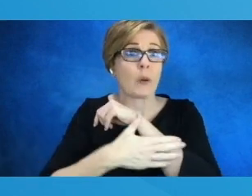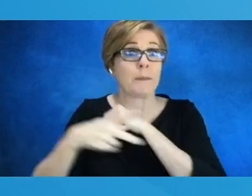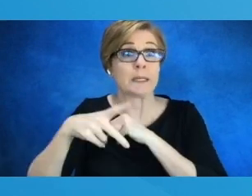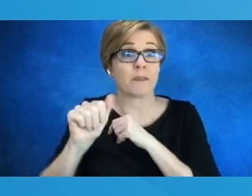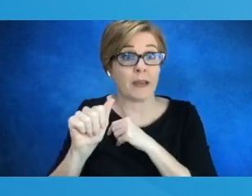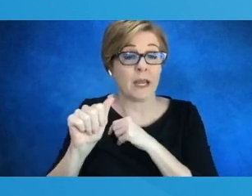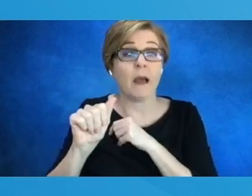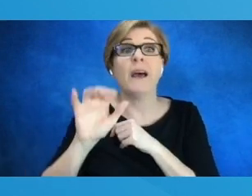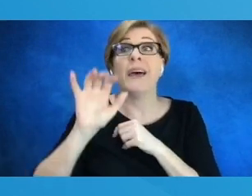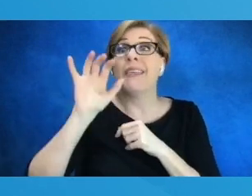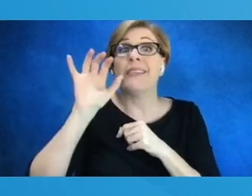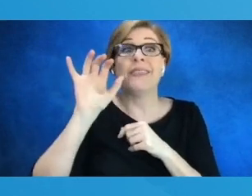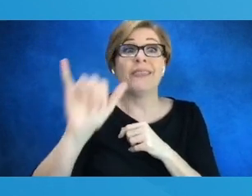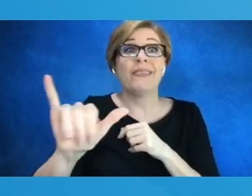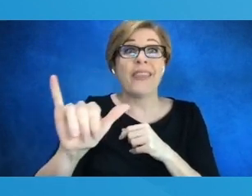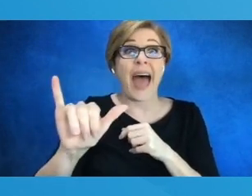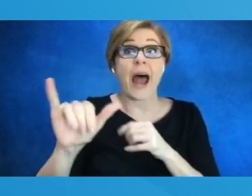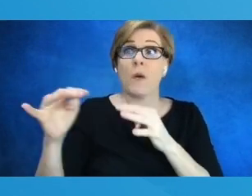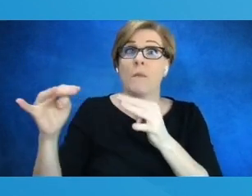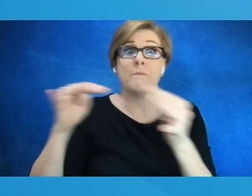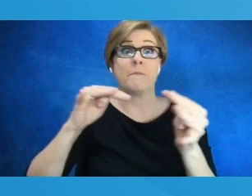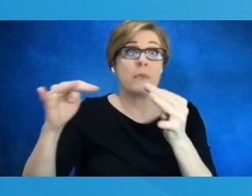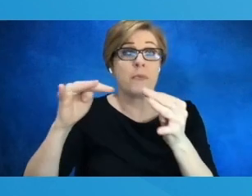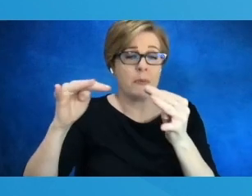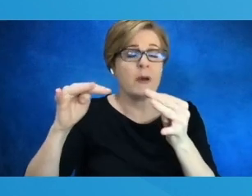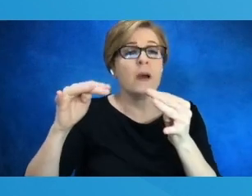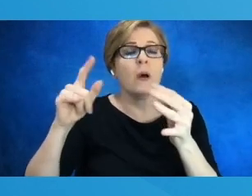It was also the bloodiest battle of the Civil War.